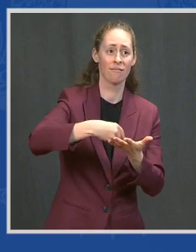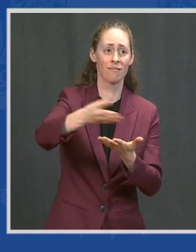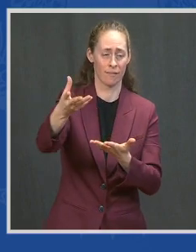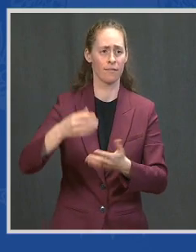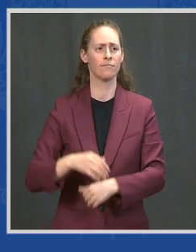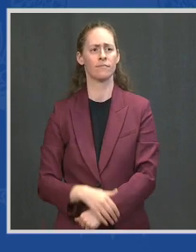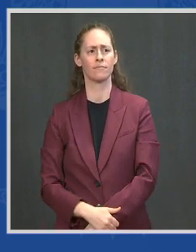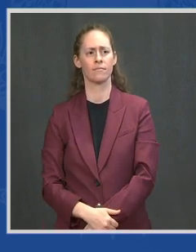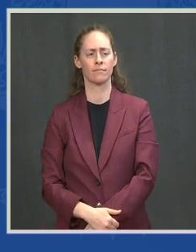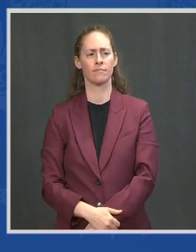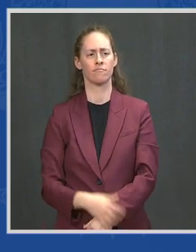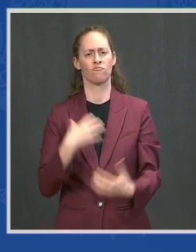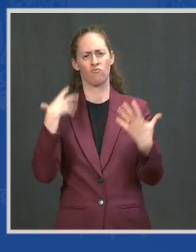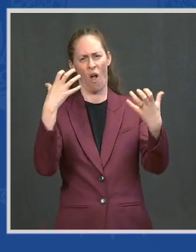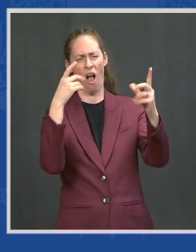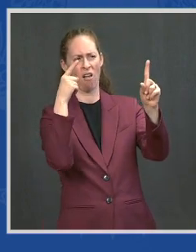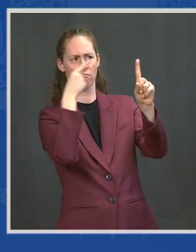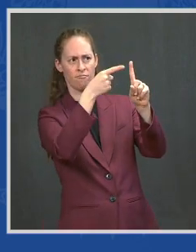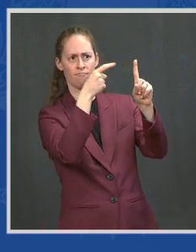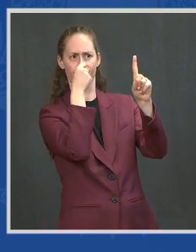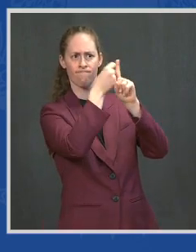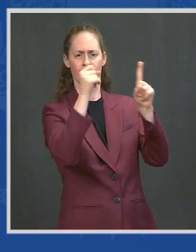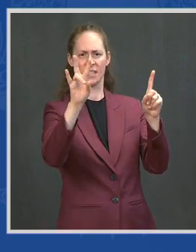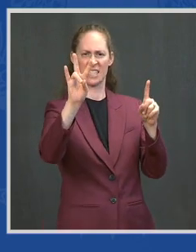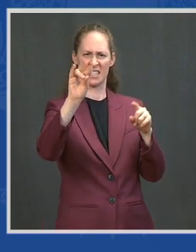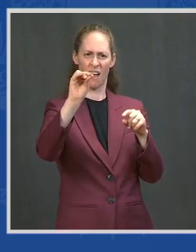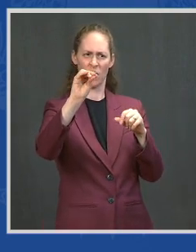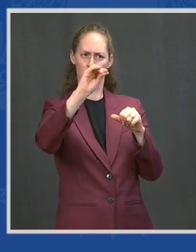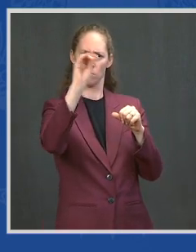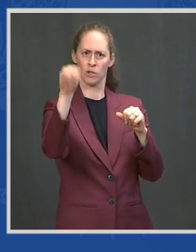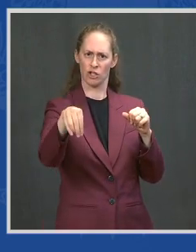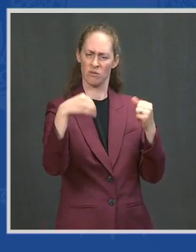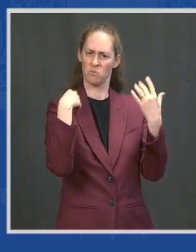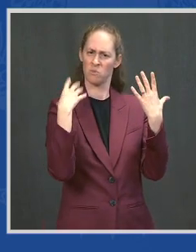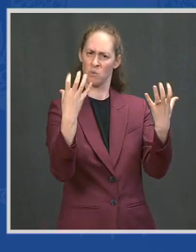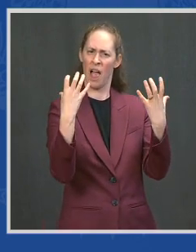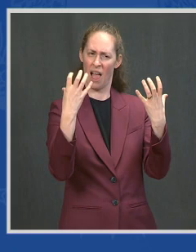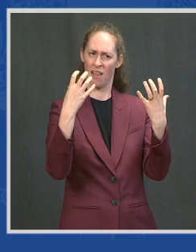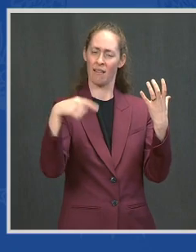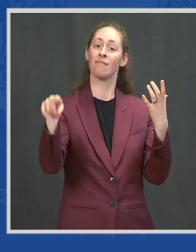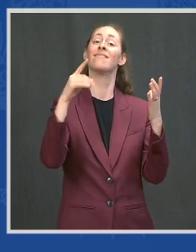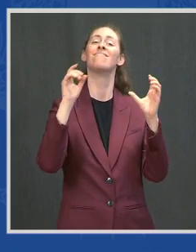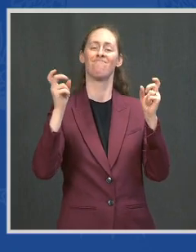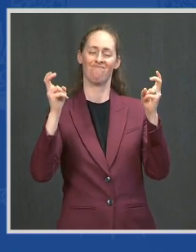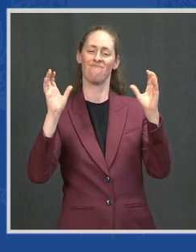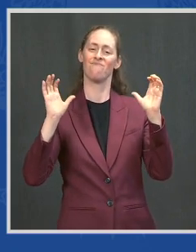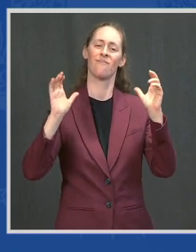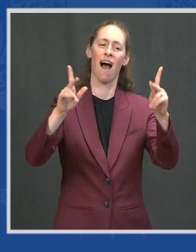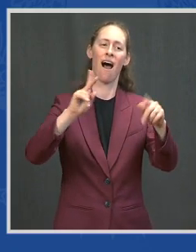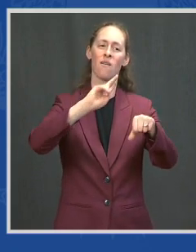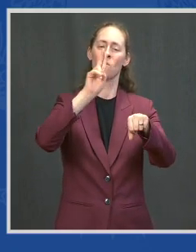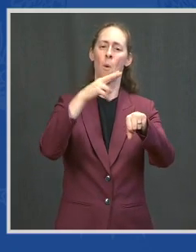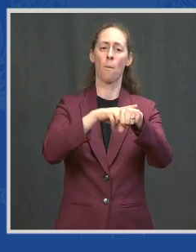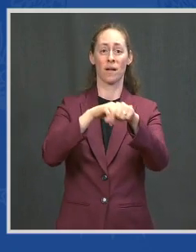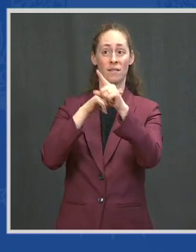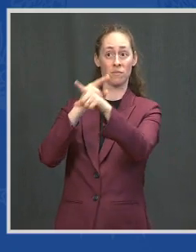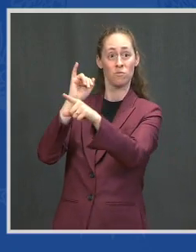then Americans will have taken a serious step towards a return to normal. That's July 4th. But we're not there yet.